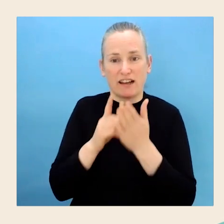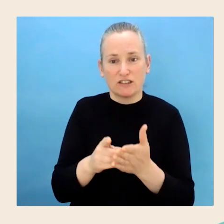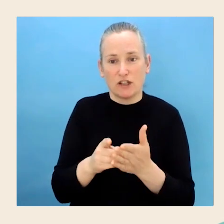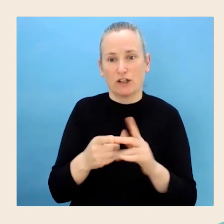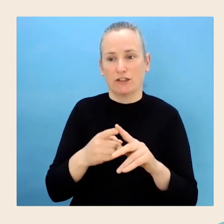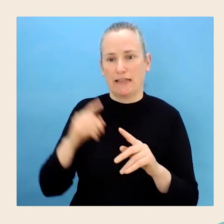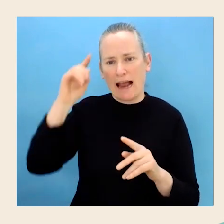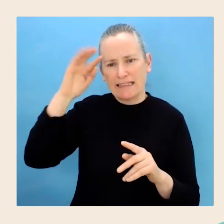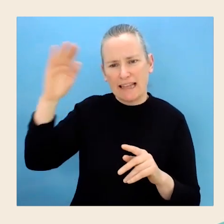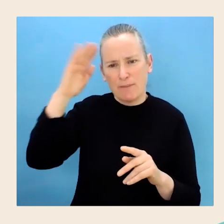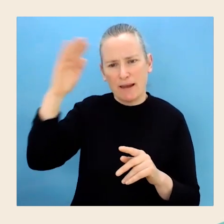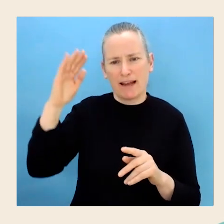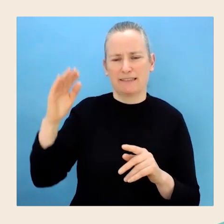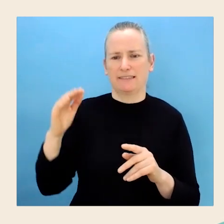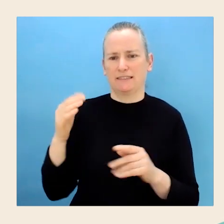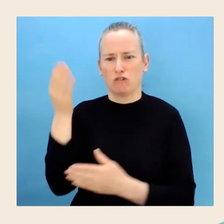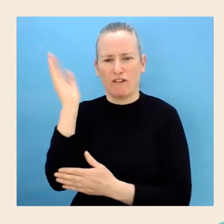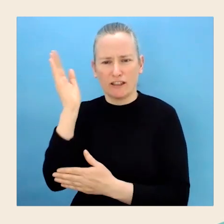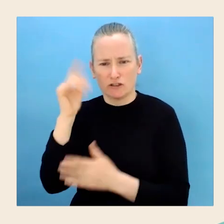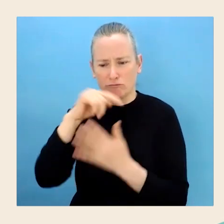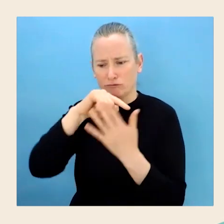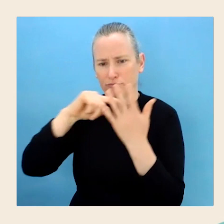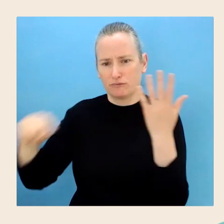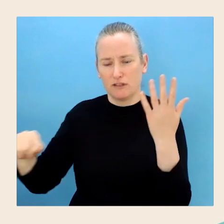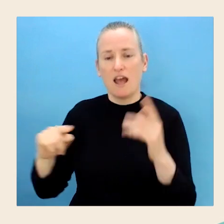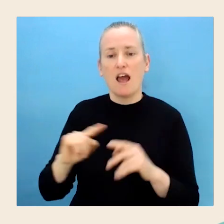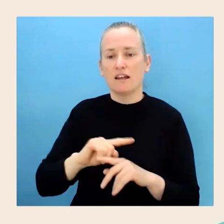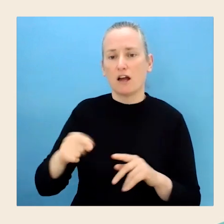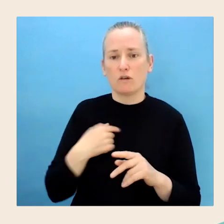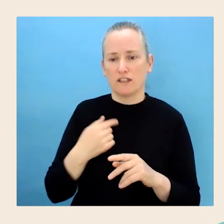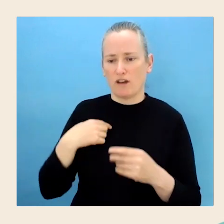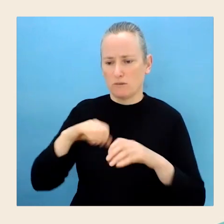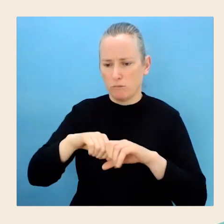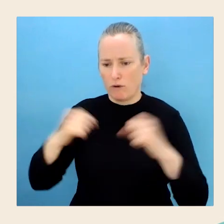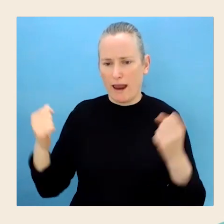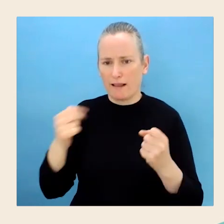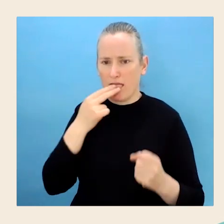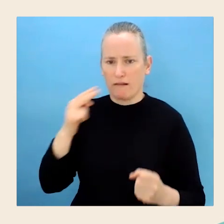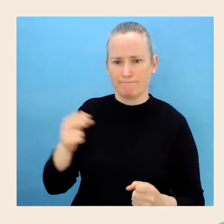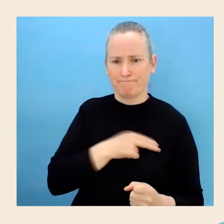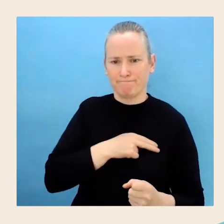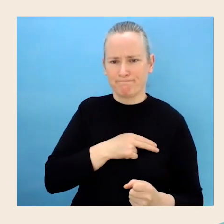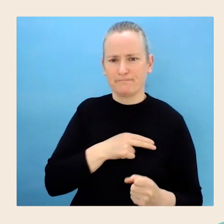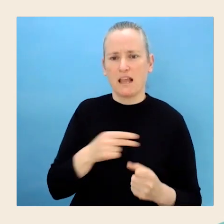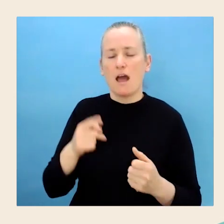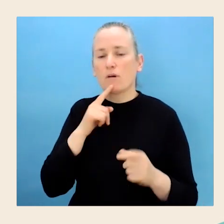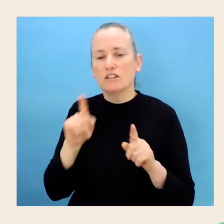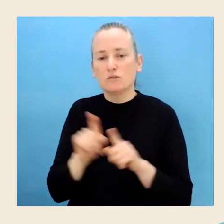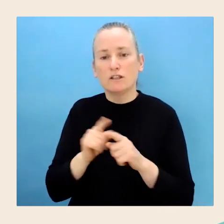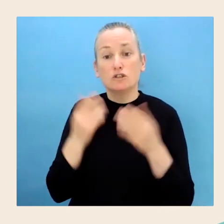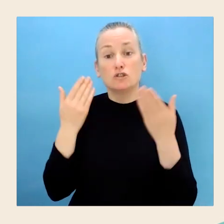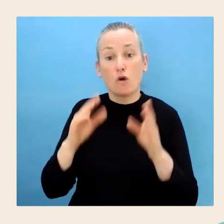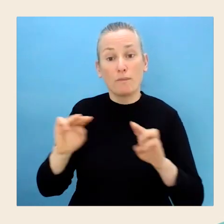So not only to try and break apart some of these stereotypes in the wider world, but also to show people in the disability and dwarfism community,